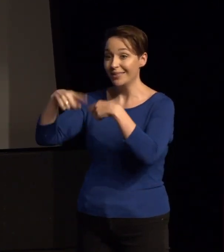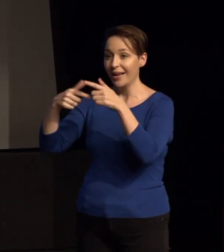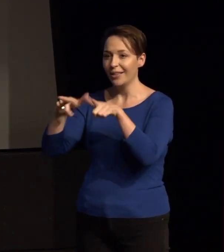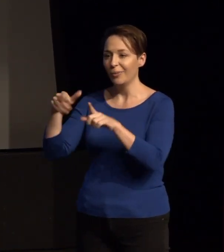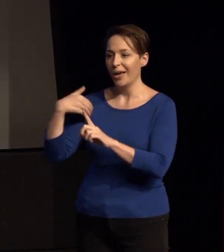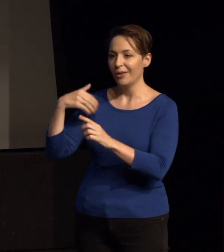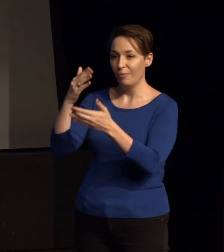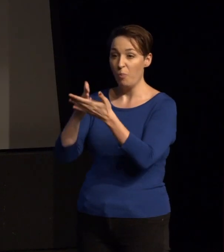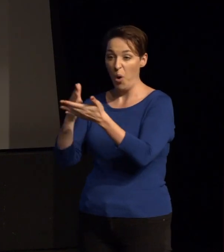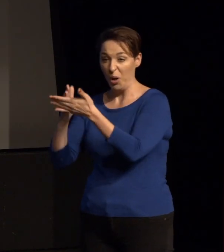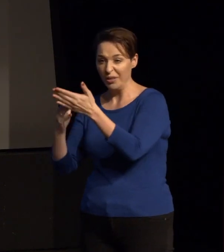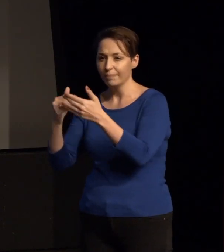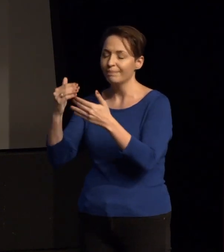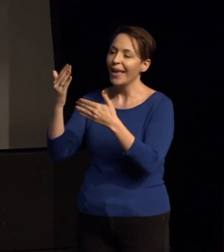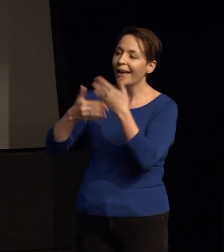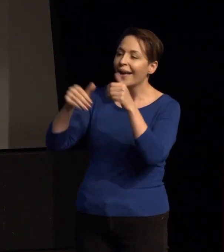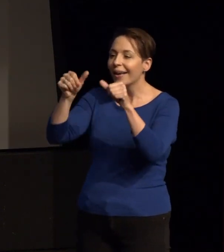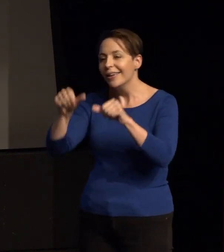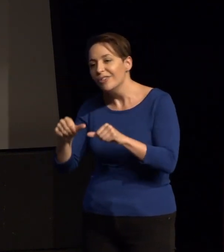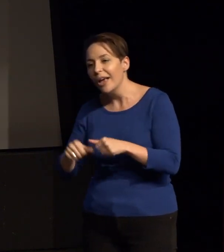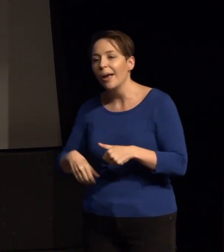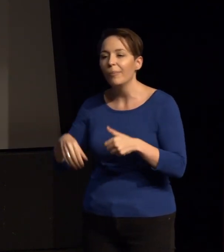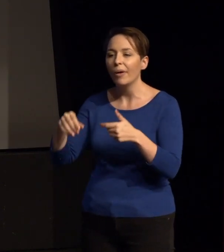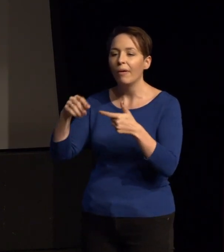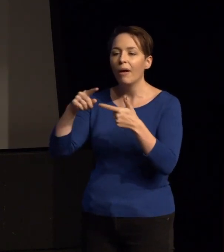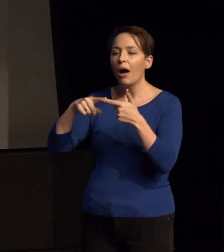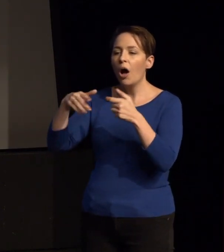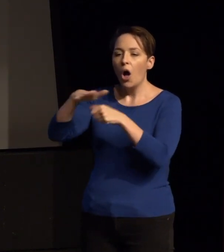For example, sign language has various parameters,